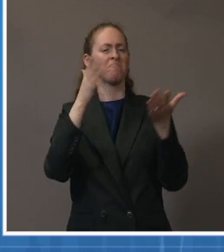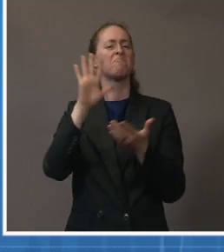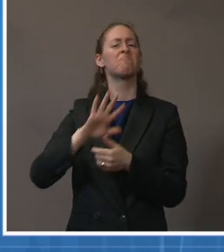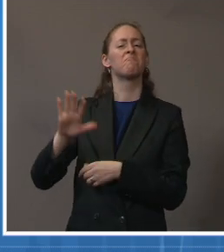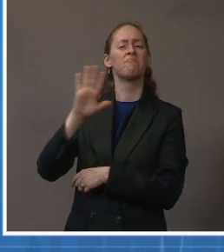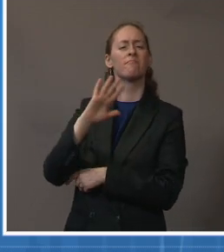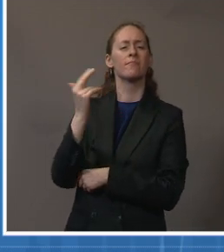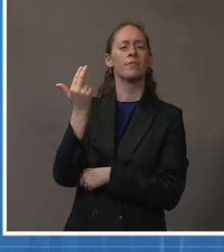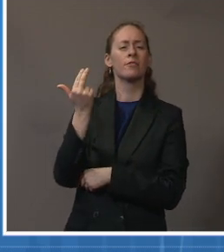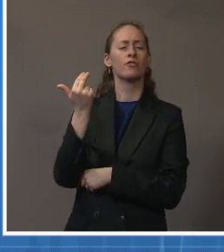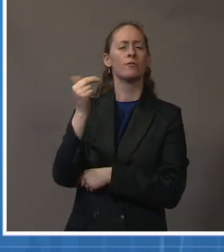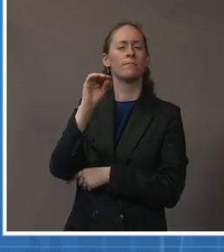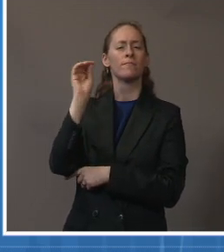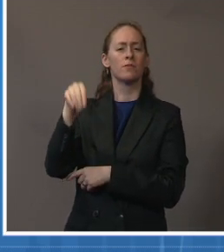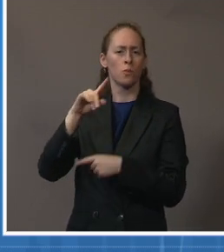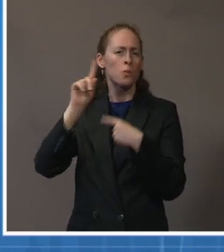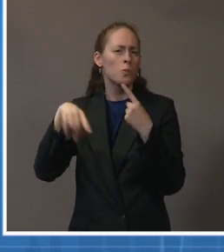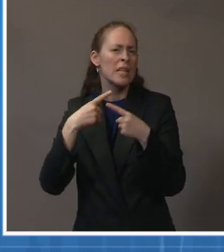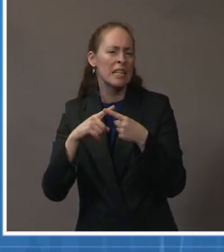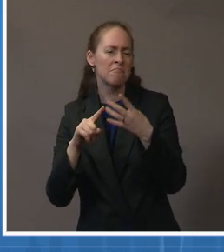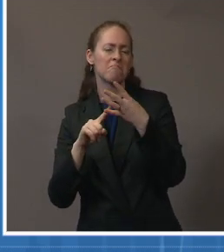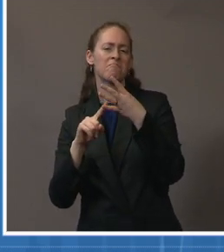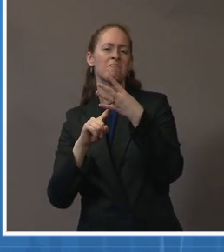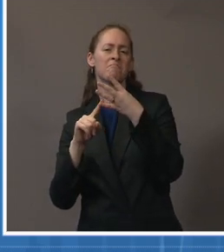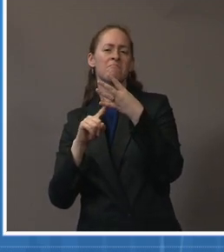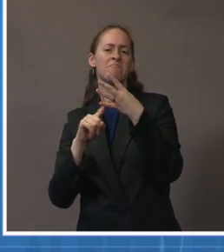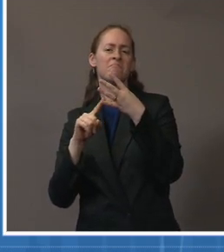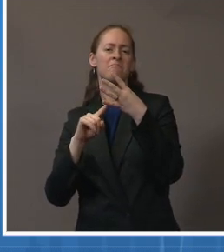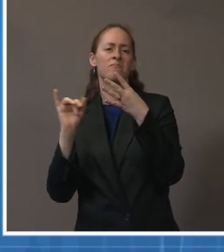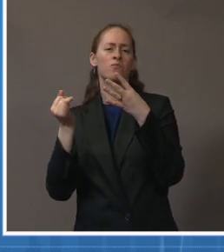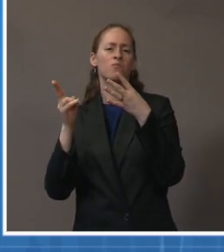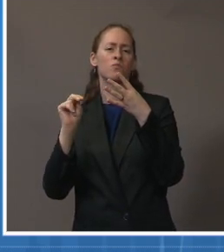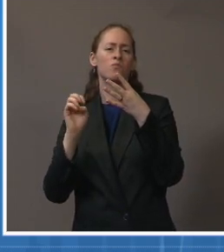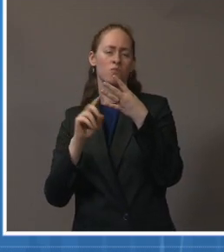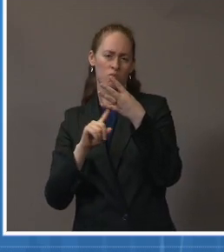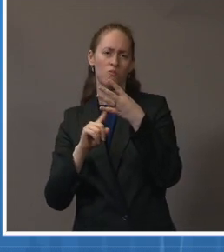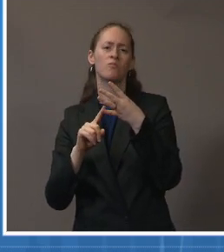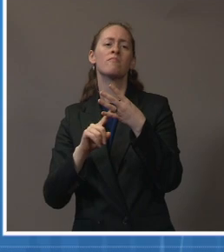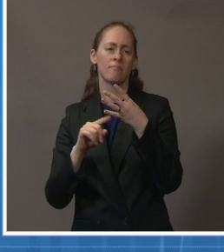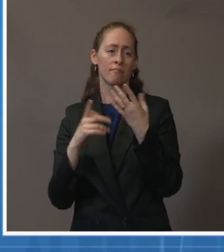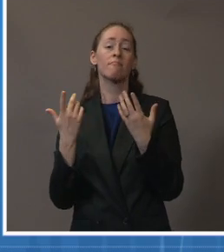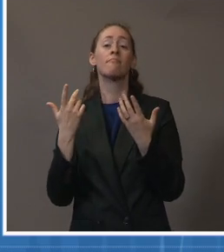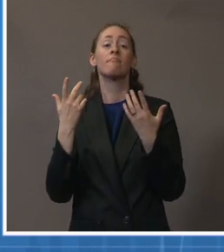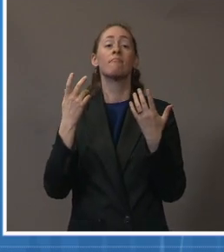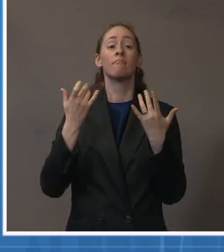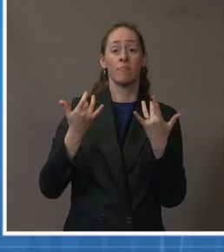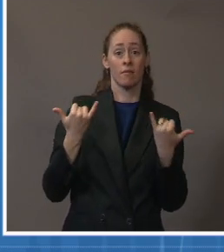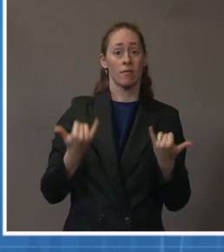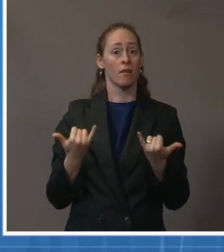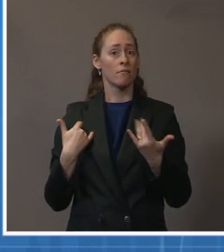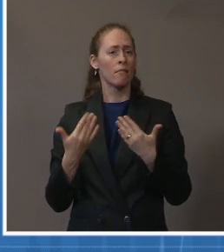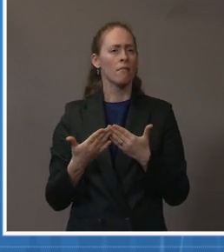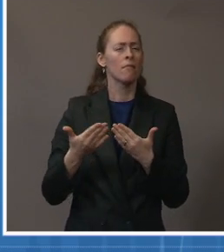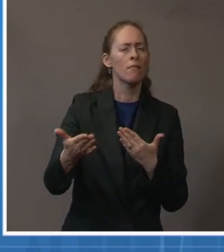That's the most of any nation, and that's the 80 million. So, over the coming weeks, we'll work to get those doses to countries